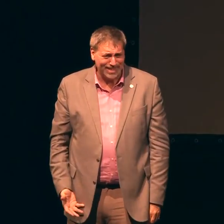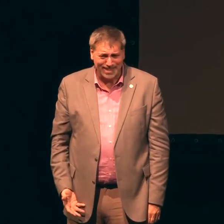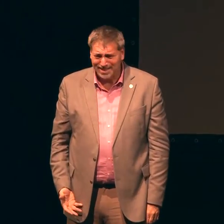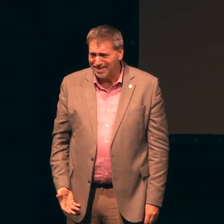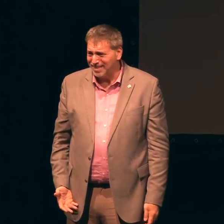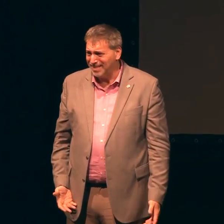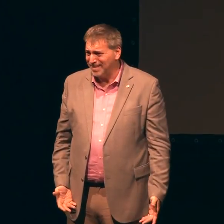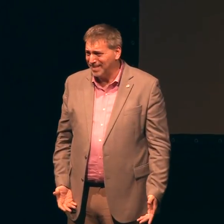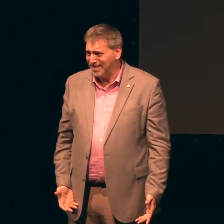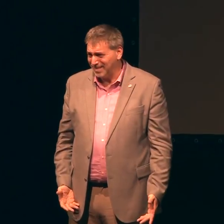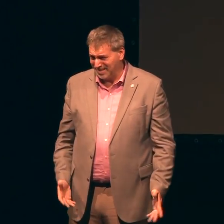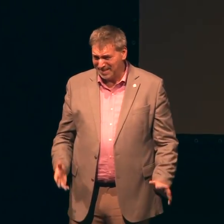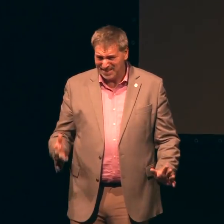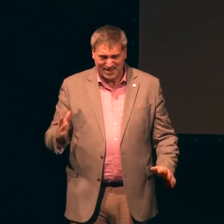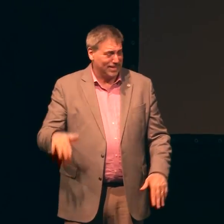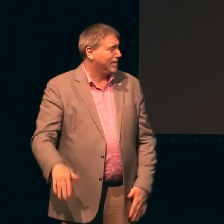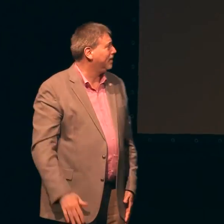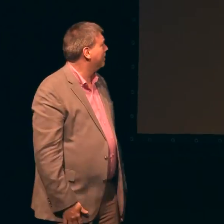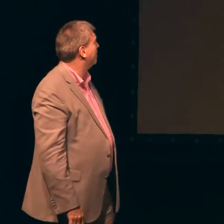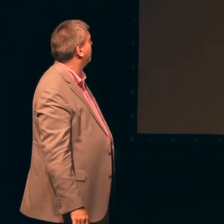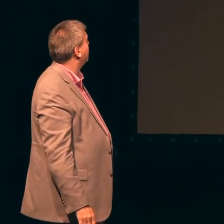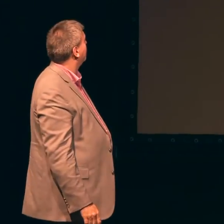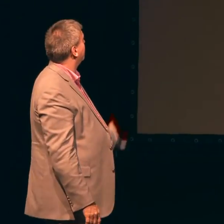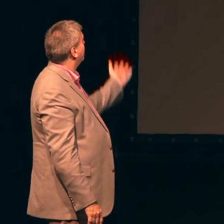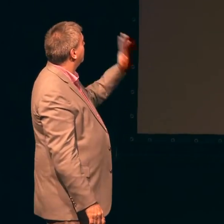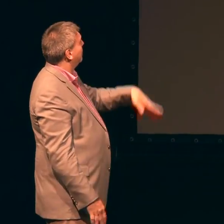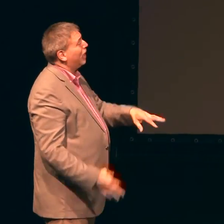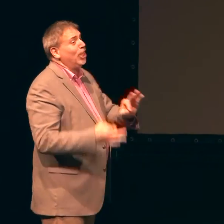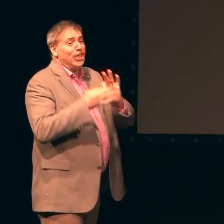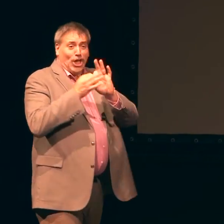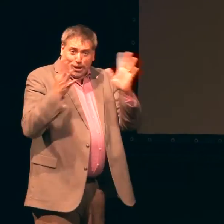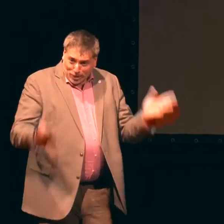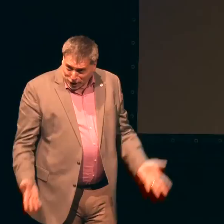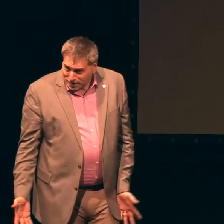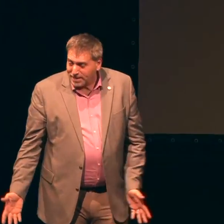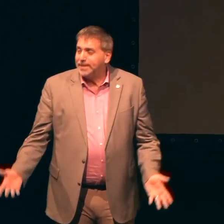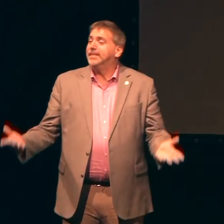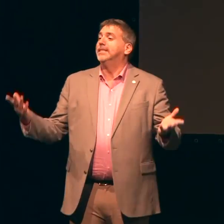When is the last time you touched a TTY, how long ago would that have been to use a TTY,